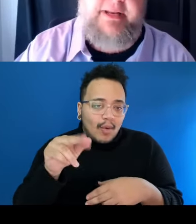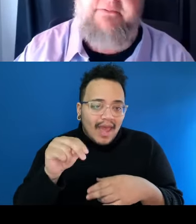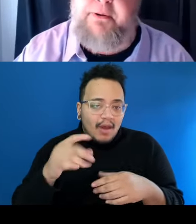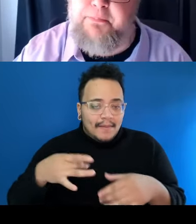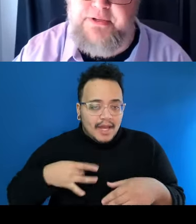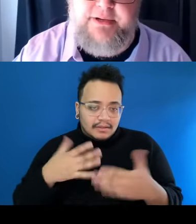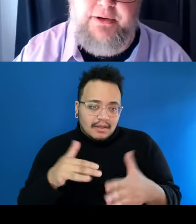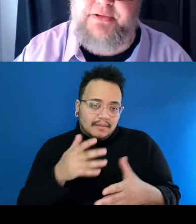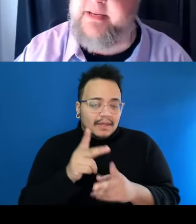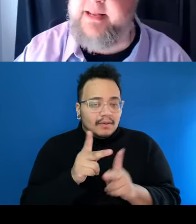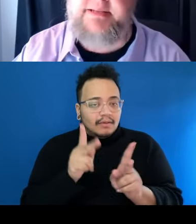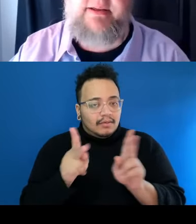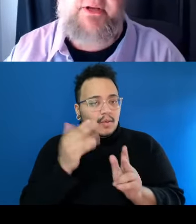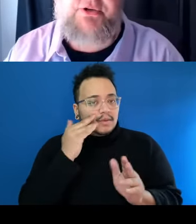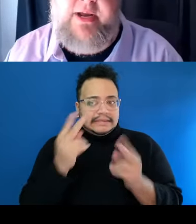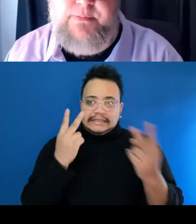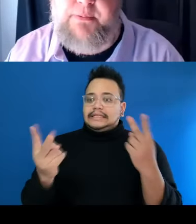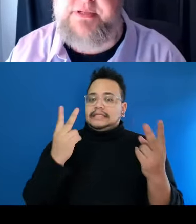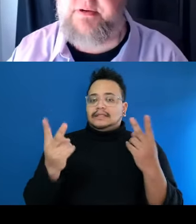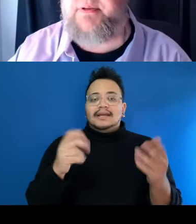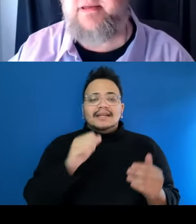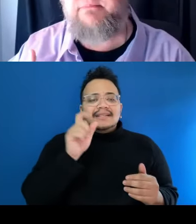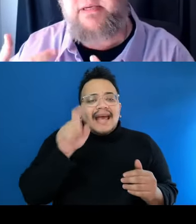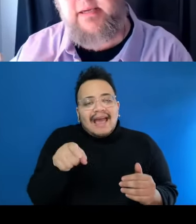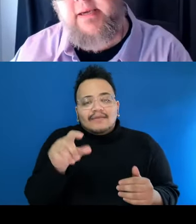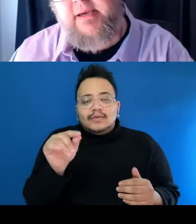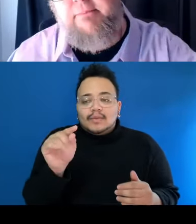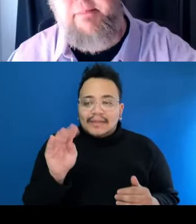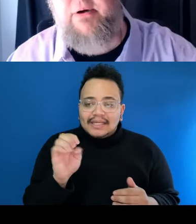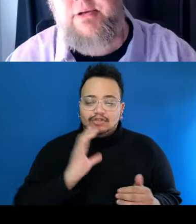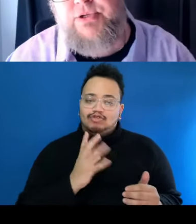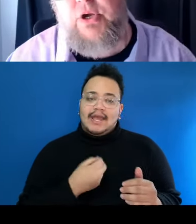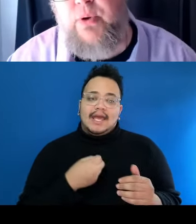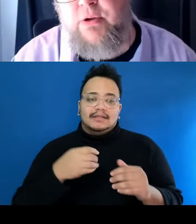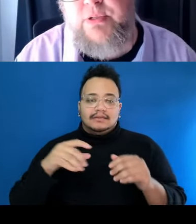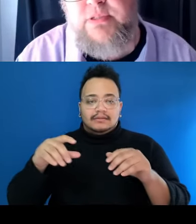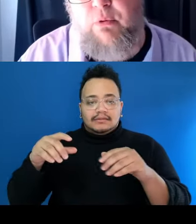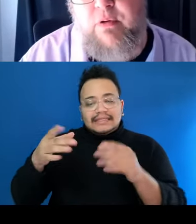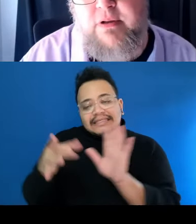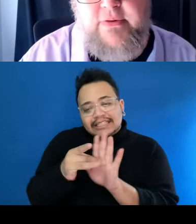You can have bumper stickers. And again, it doesn't have to be trans bumper stickers, but it can be about showing you're supportive